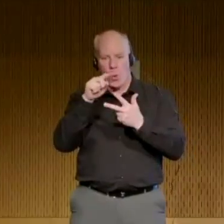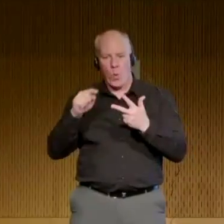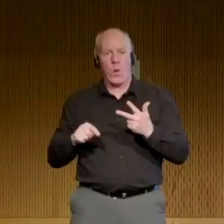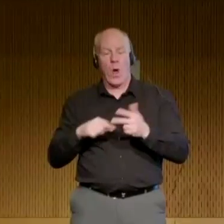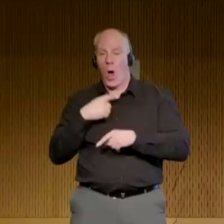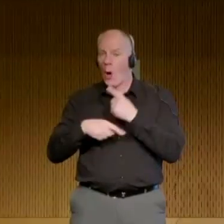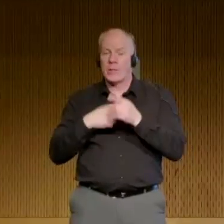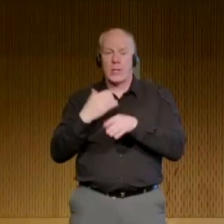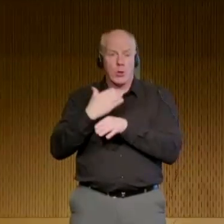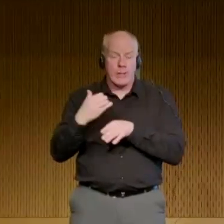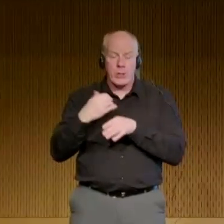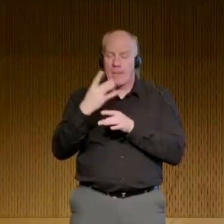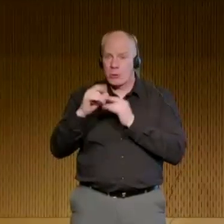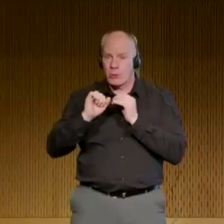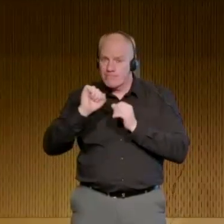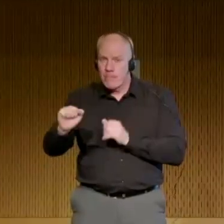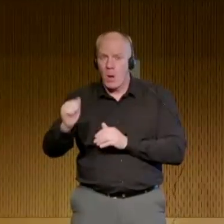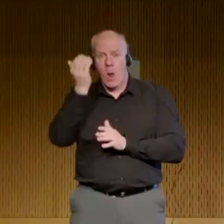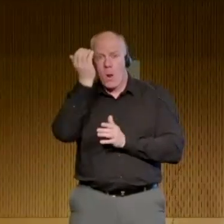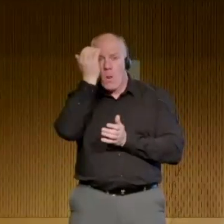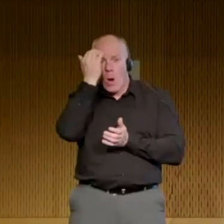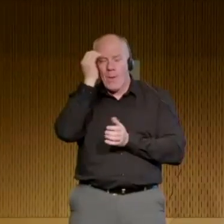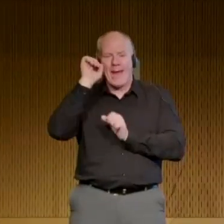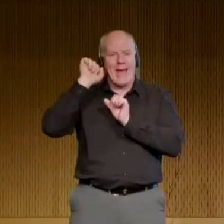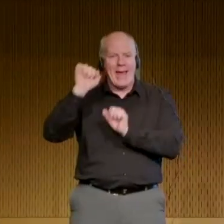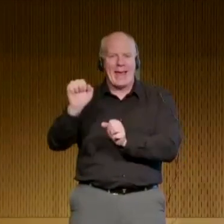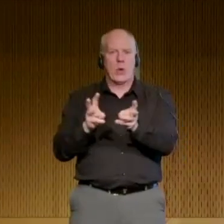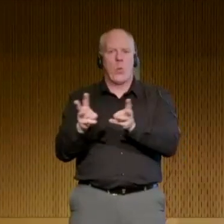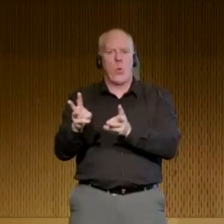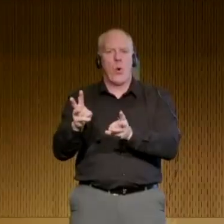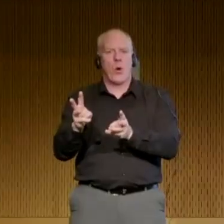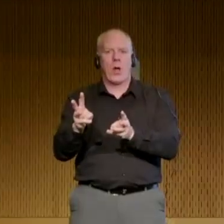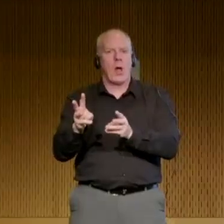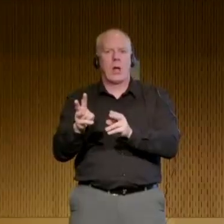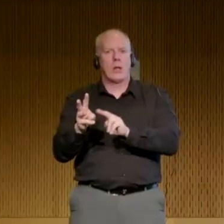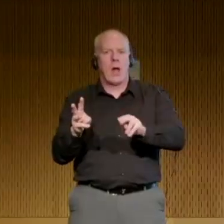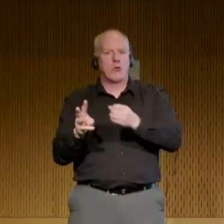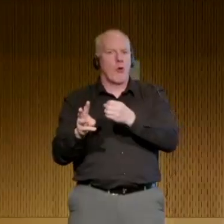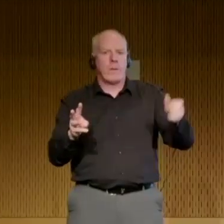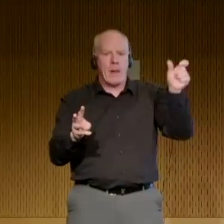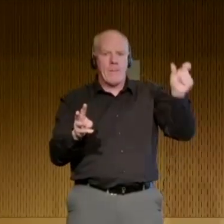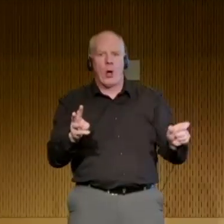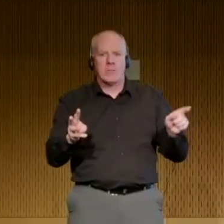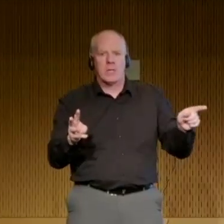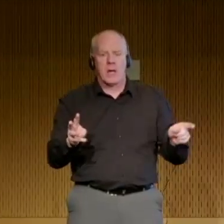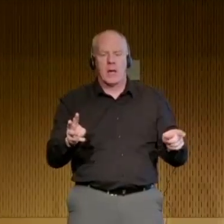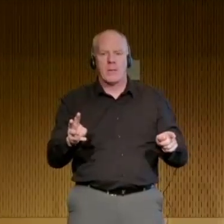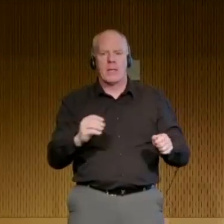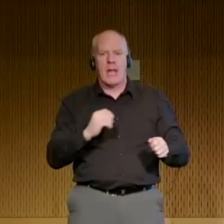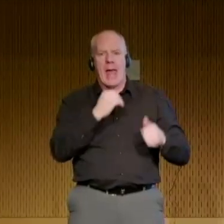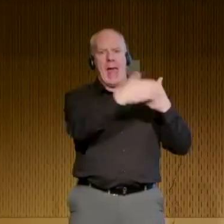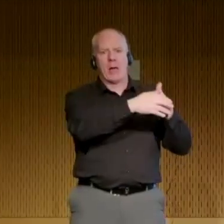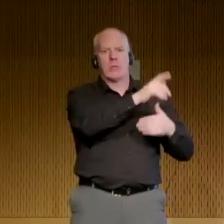just to make sure that he knew it was his work and nobody else's. So it went from external to both of